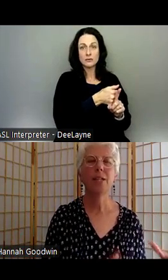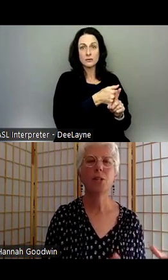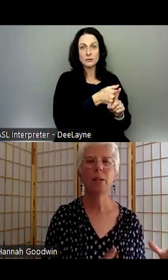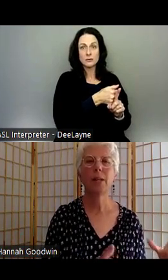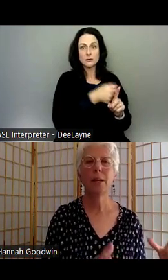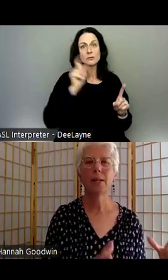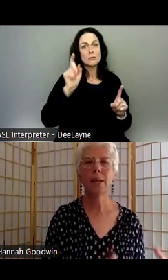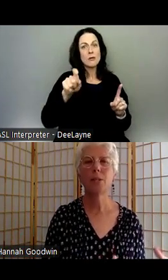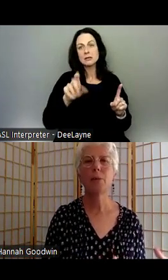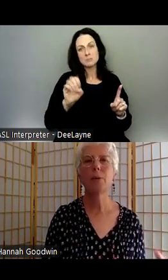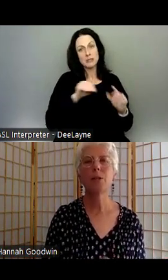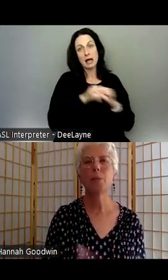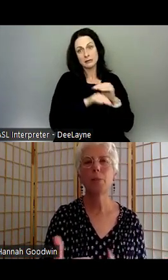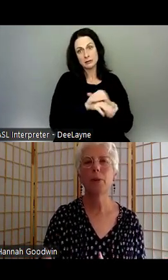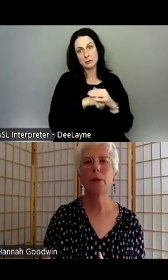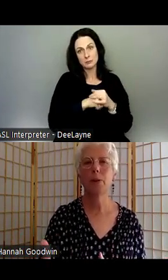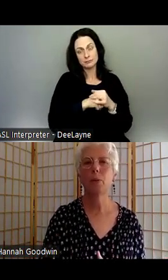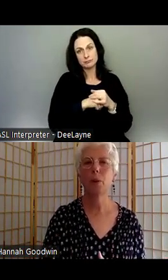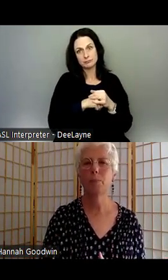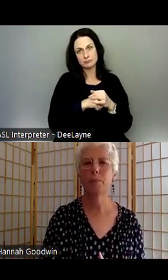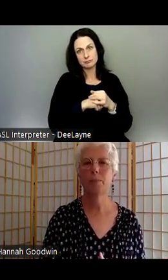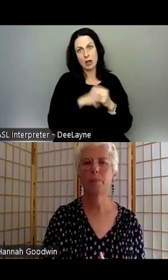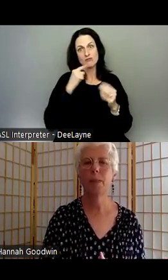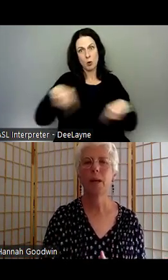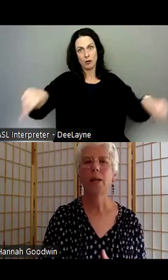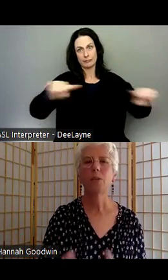needs to be accessible to the people in the room.